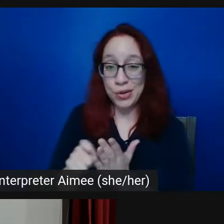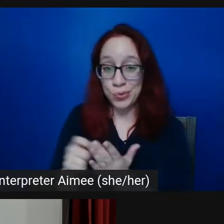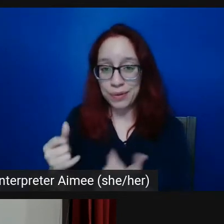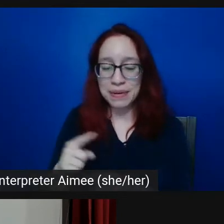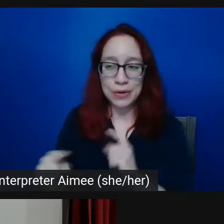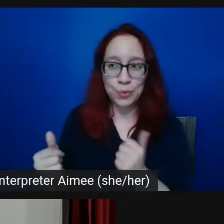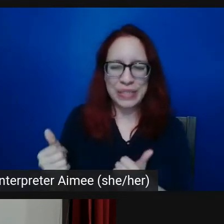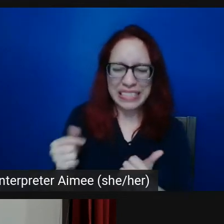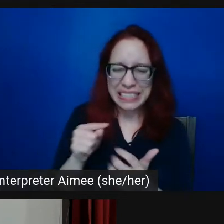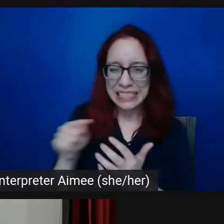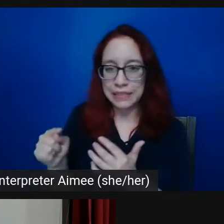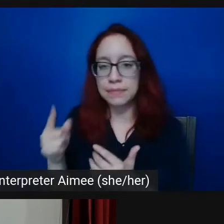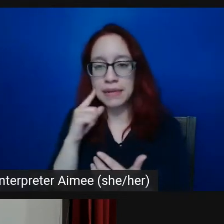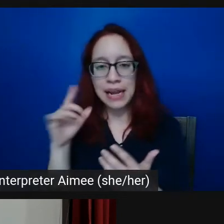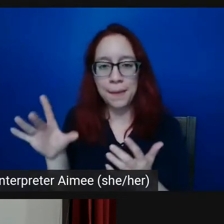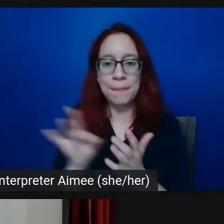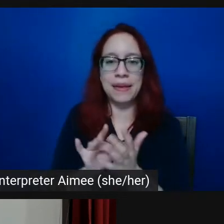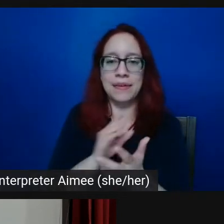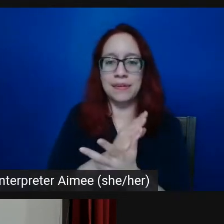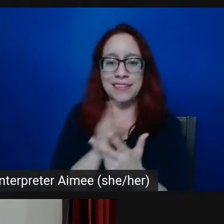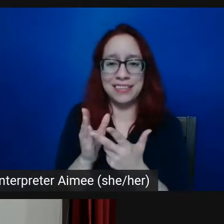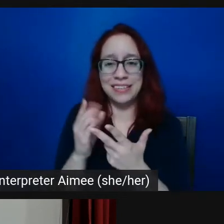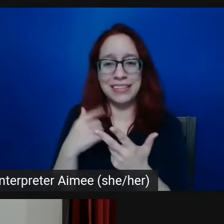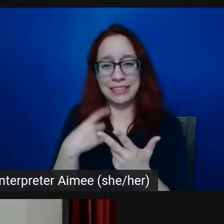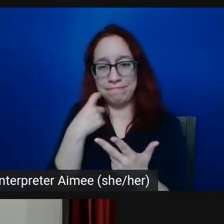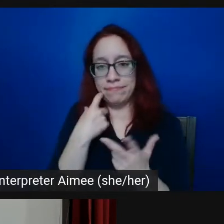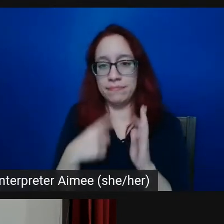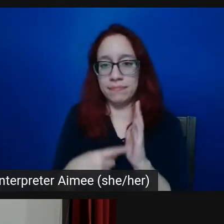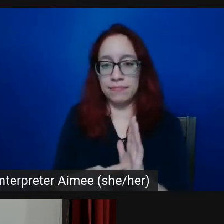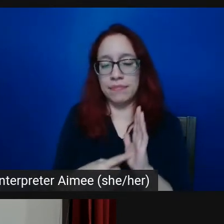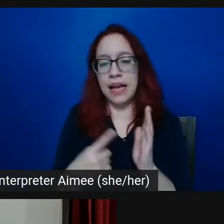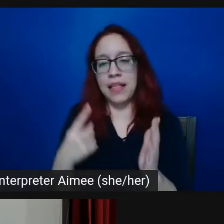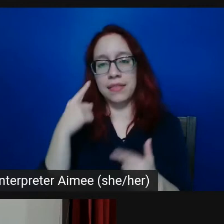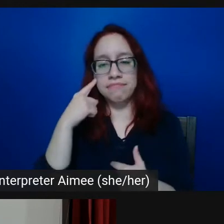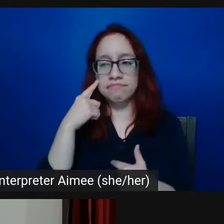but the blocks I chose I thought about all the websites